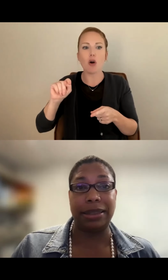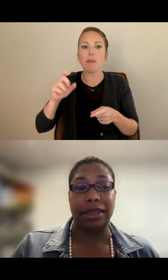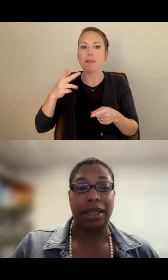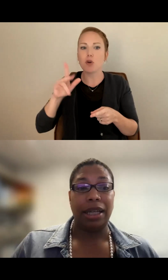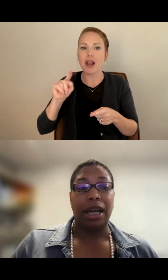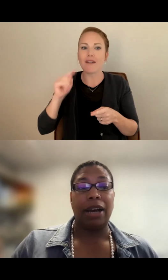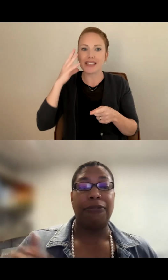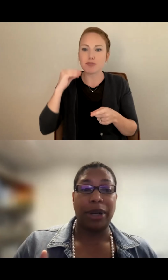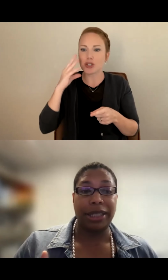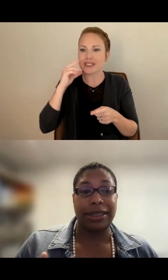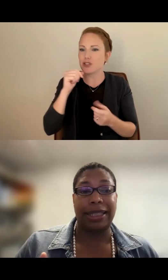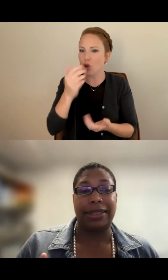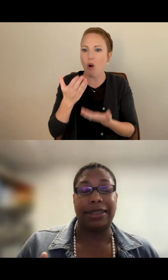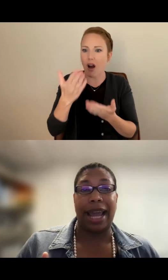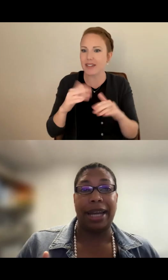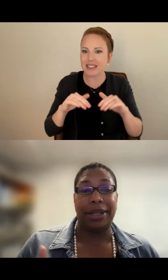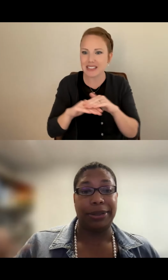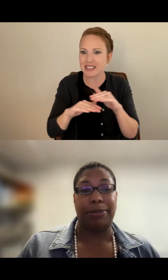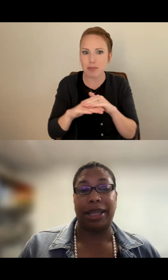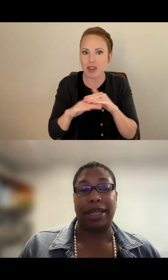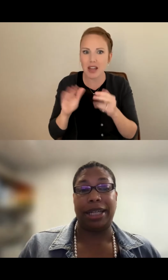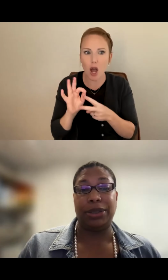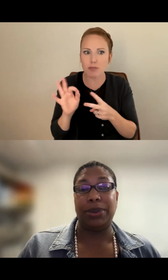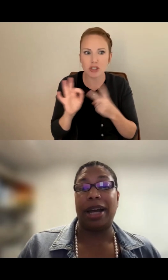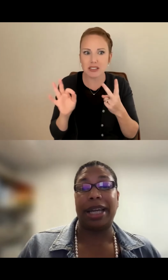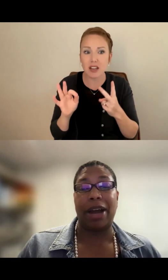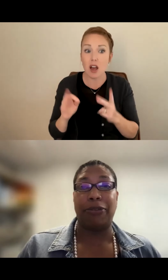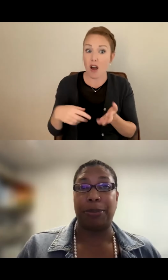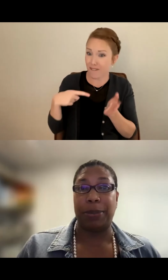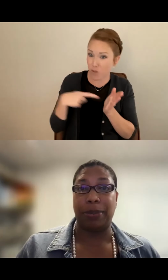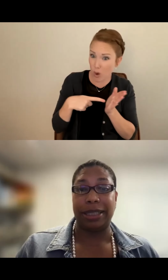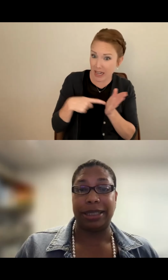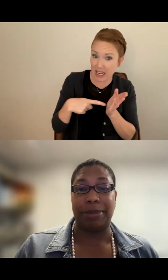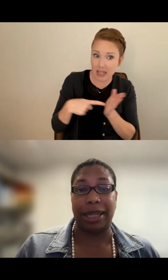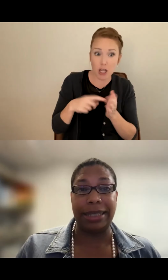Affordances and usability do not account for people with disabilities.